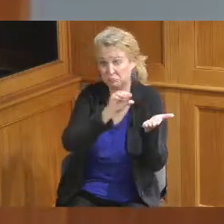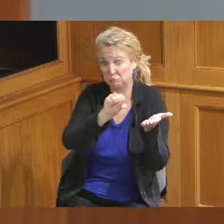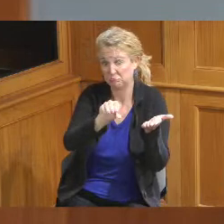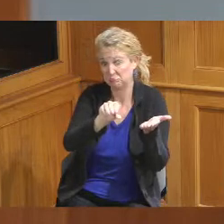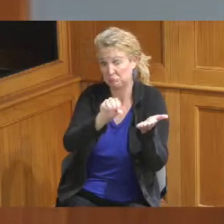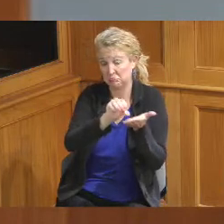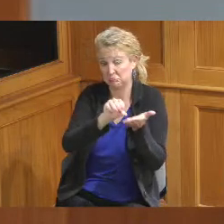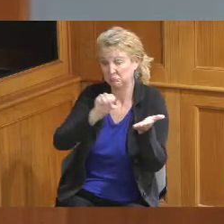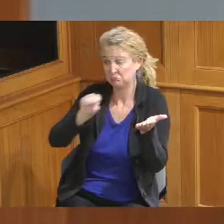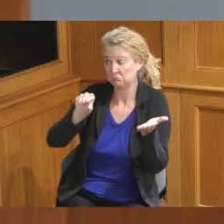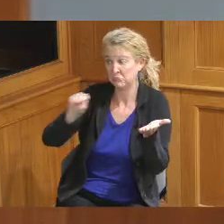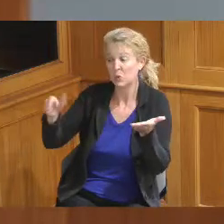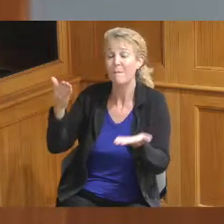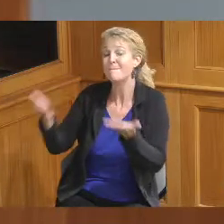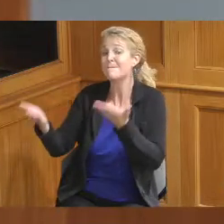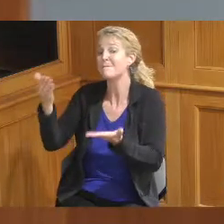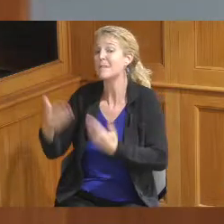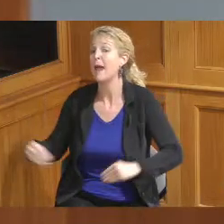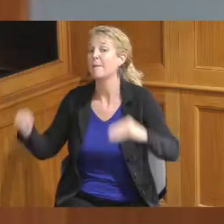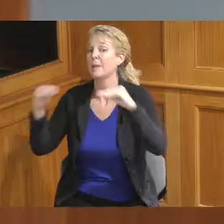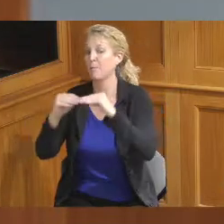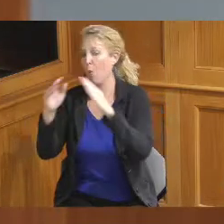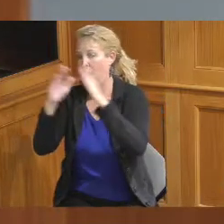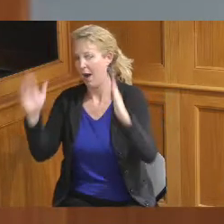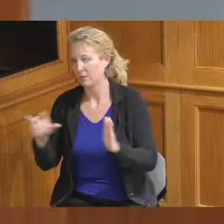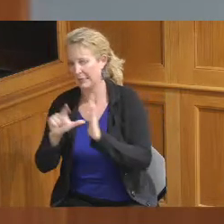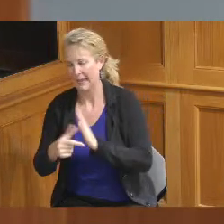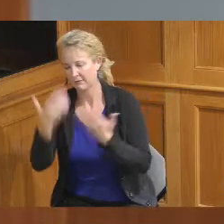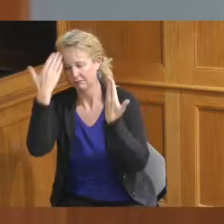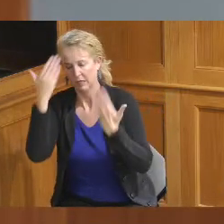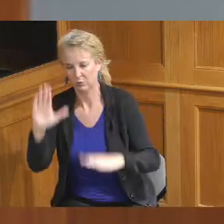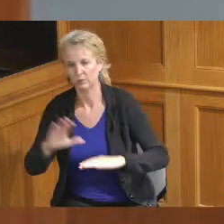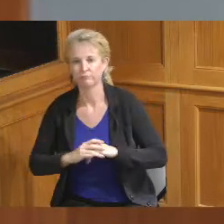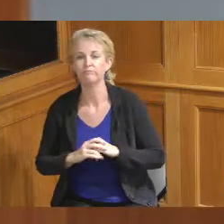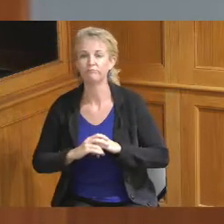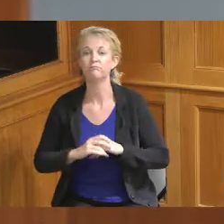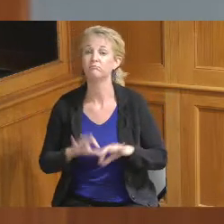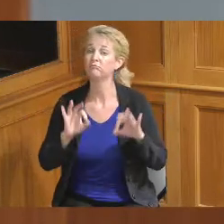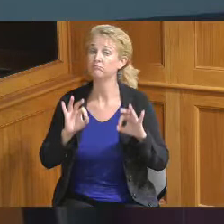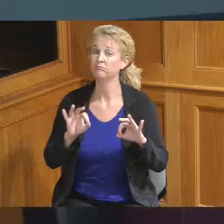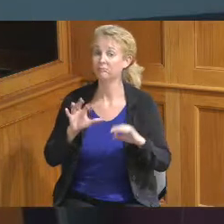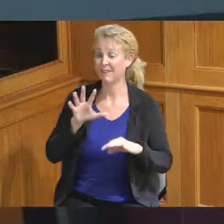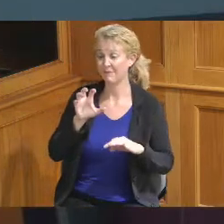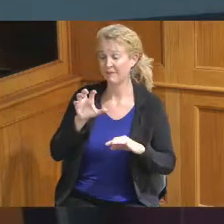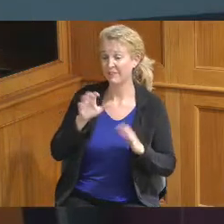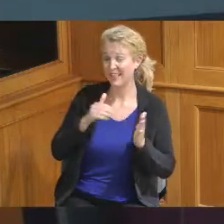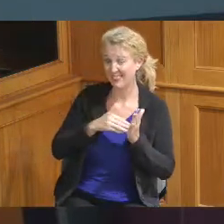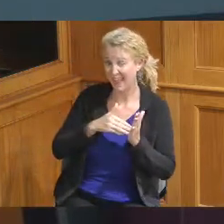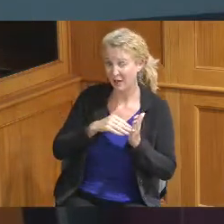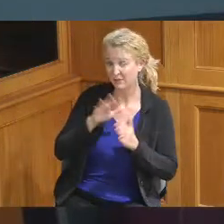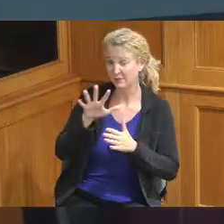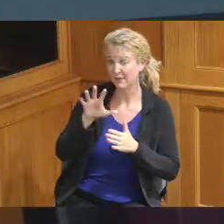the number of households that we could we could service so 50,000 is the max and I'm thinking of